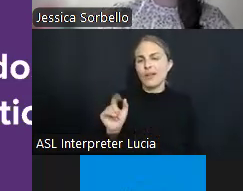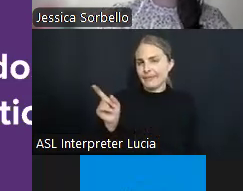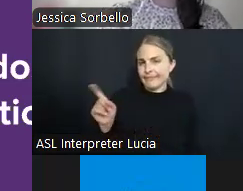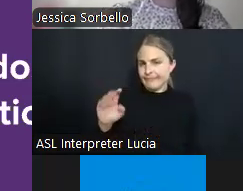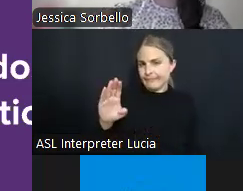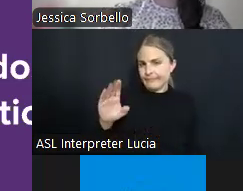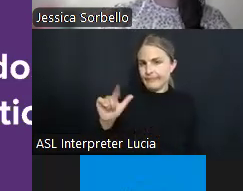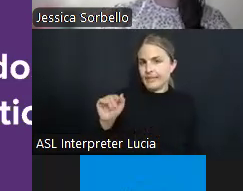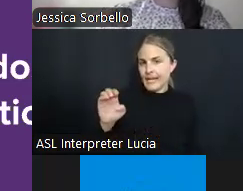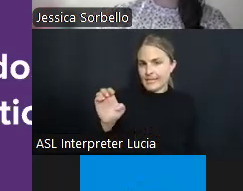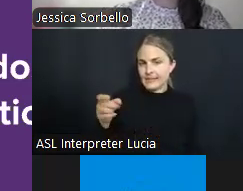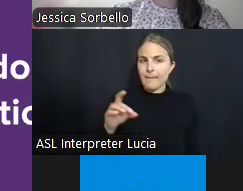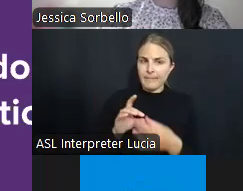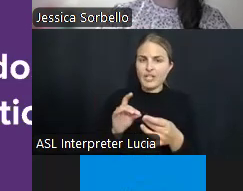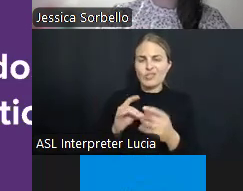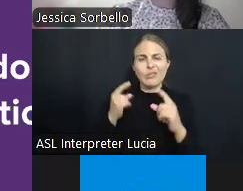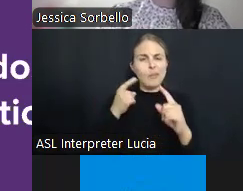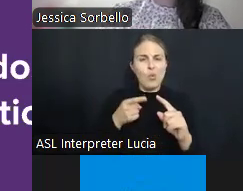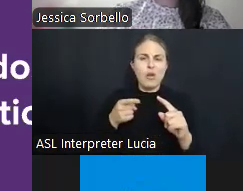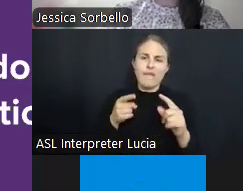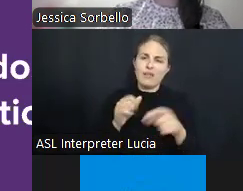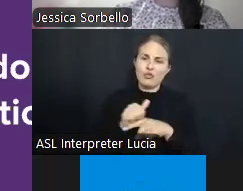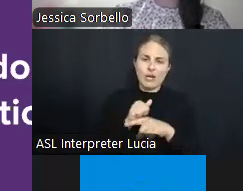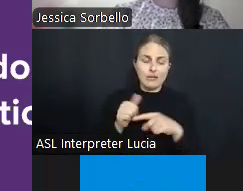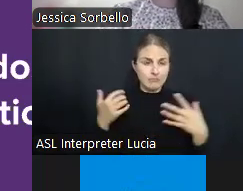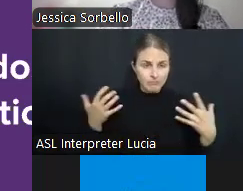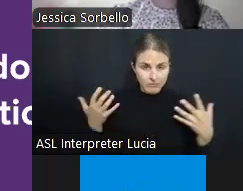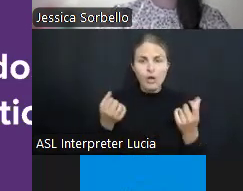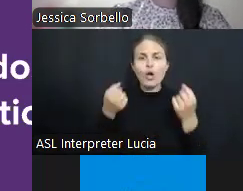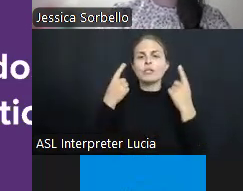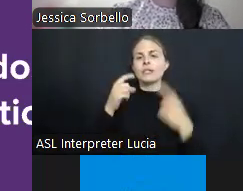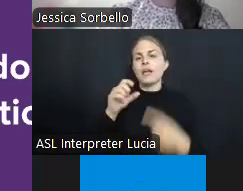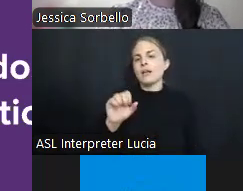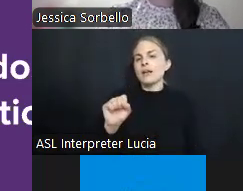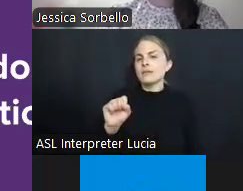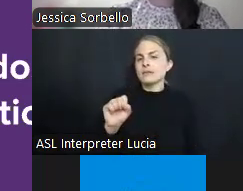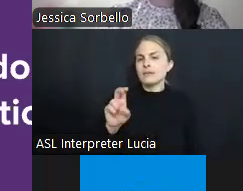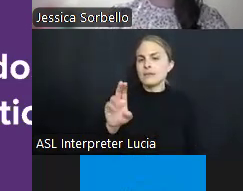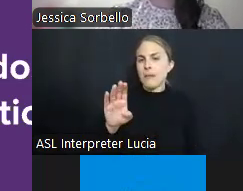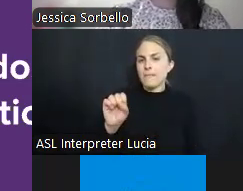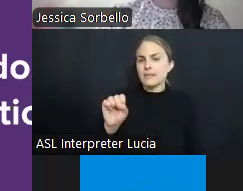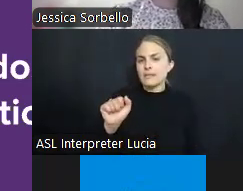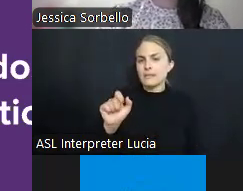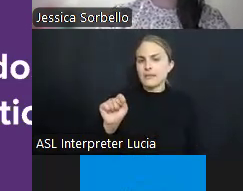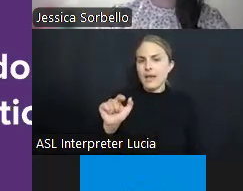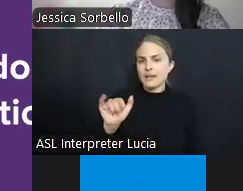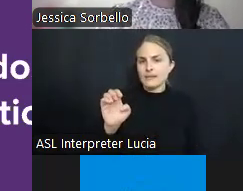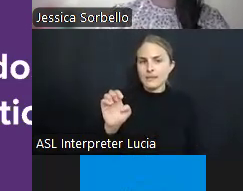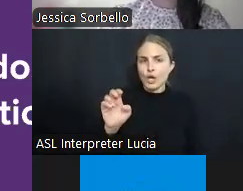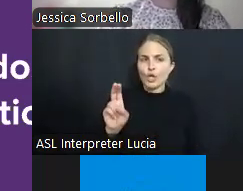and learning concrete skills to be able to implement harm reduction strategies and overdose prevention strategies